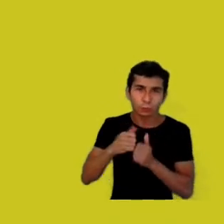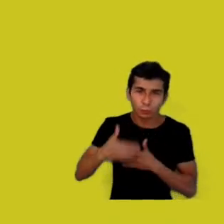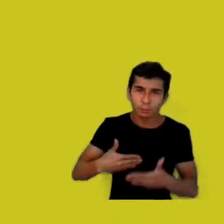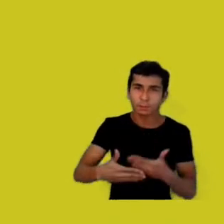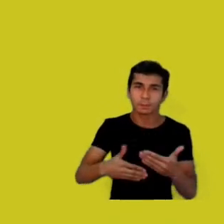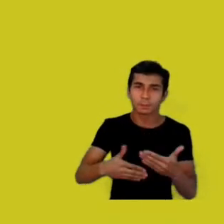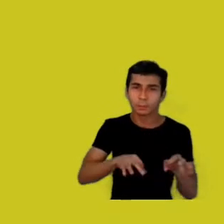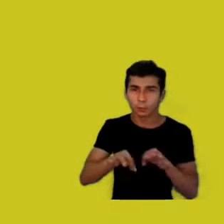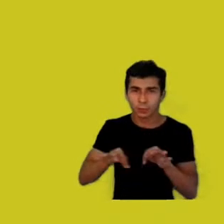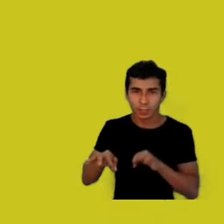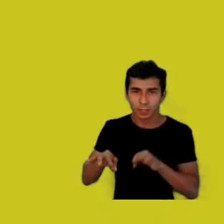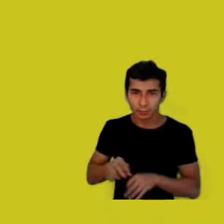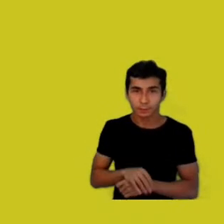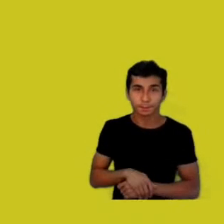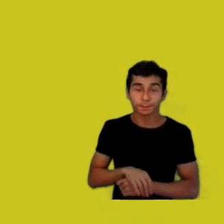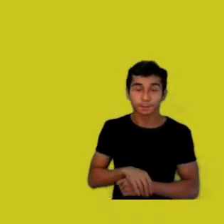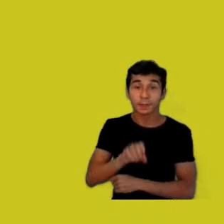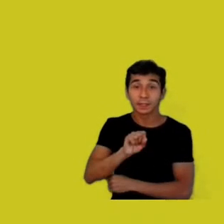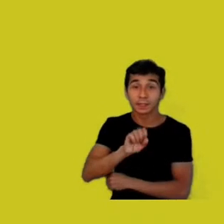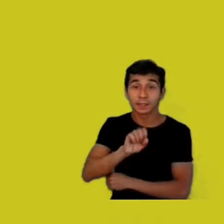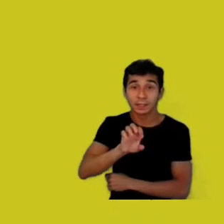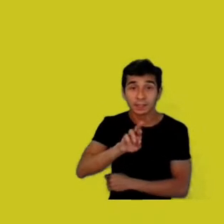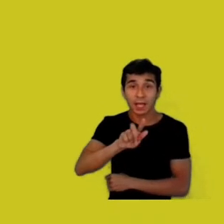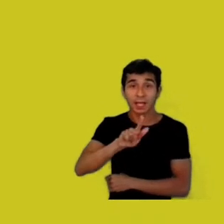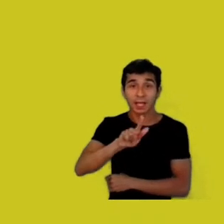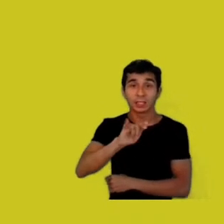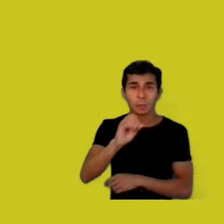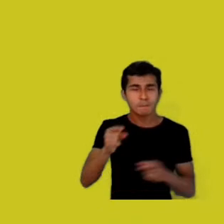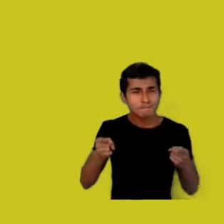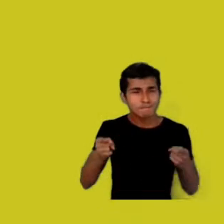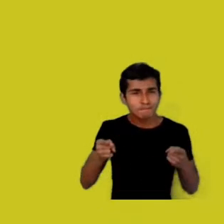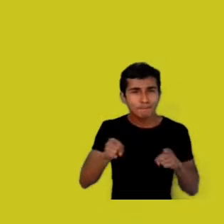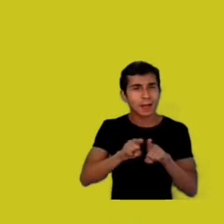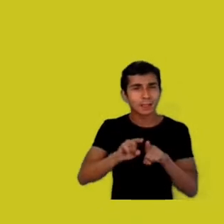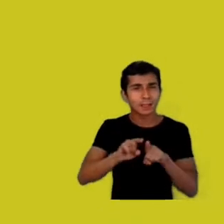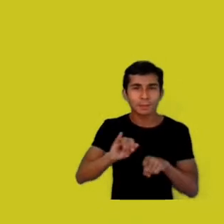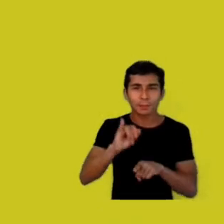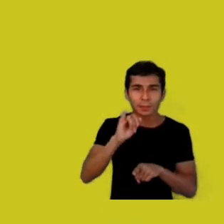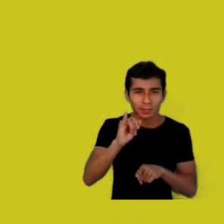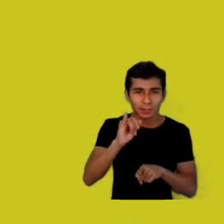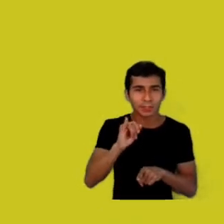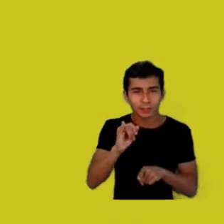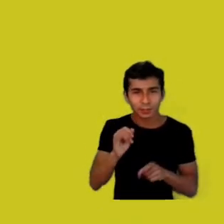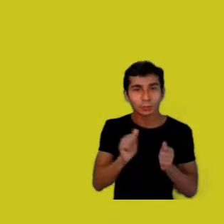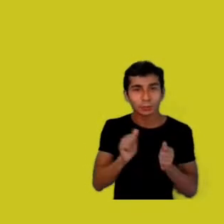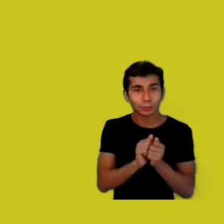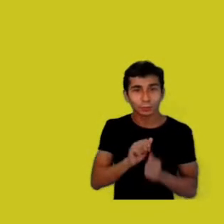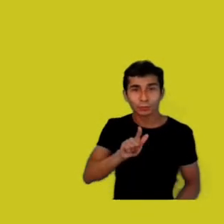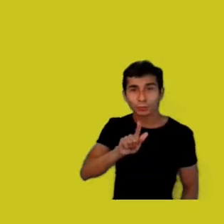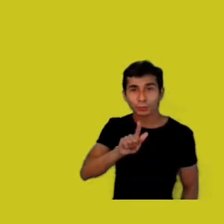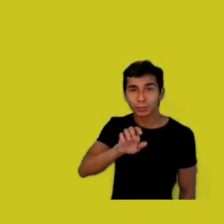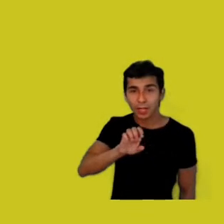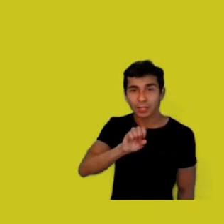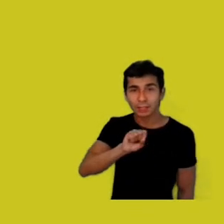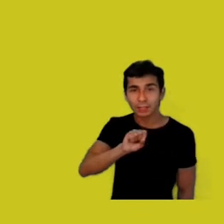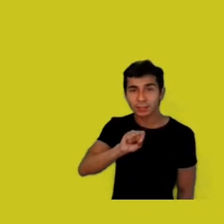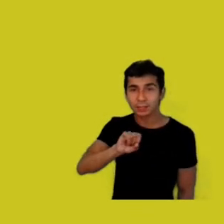Sérgio, my great partner and companion along with Jéssica and Maíra,